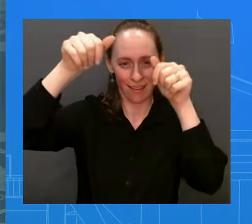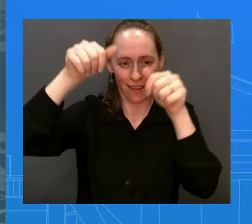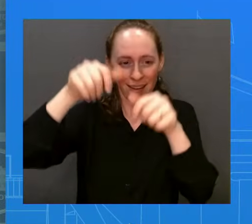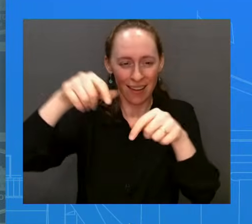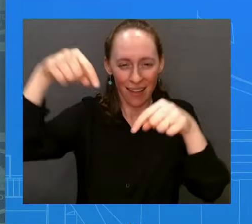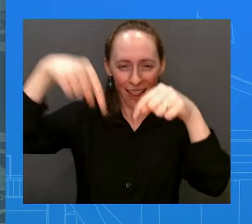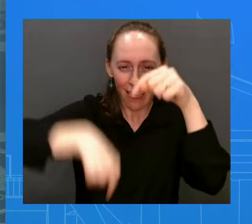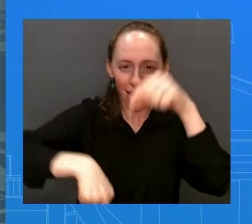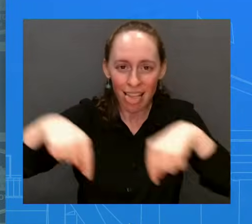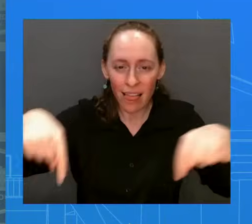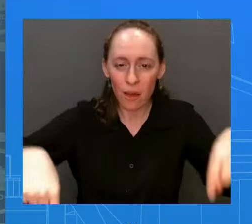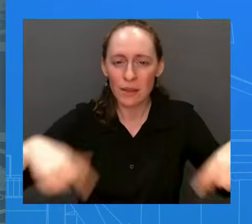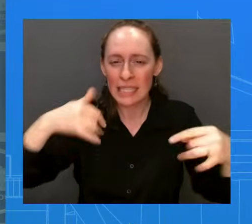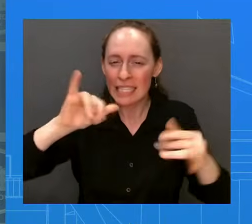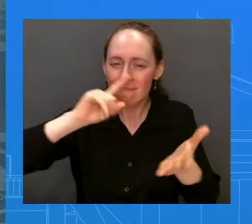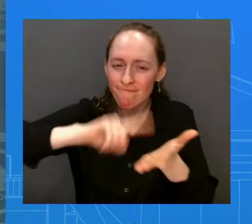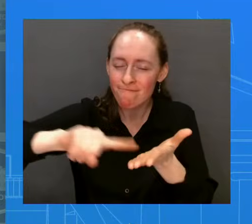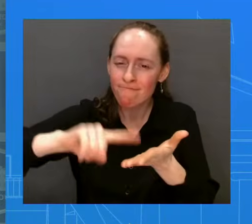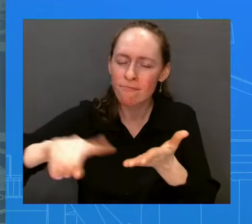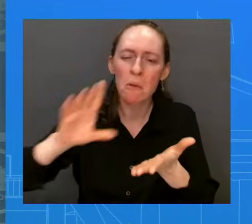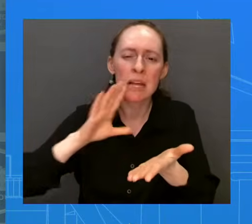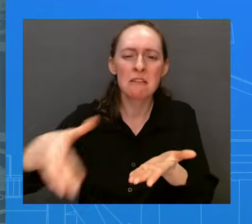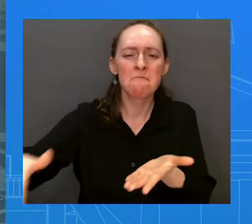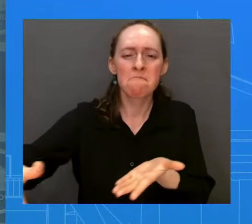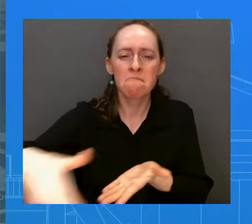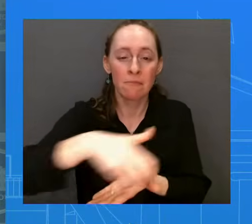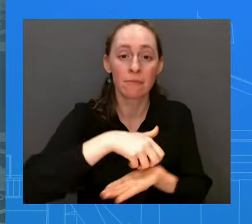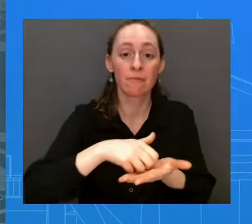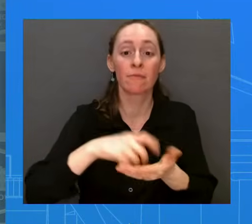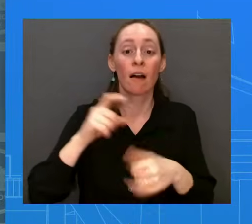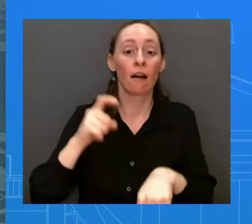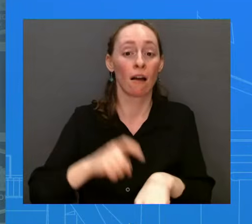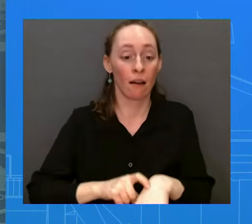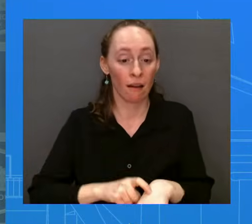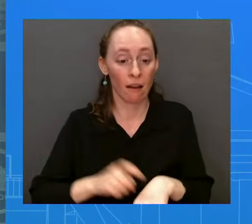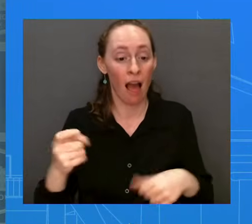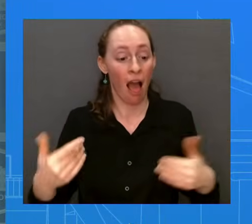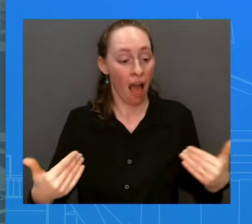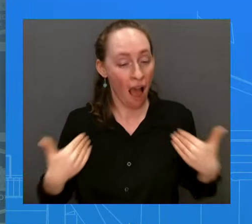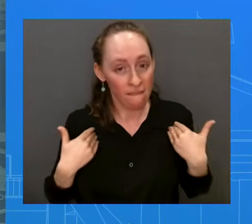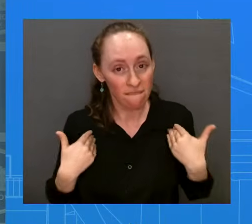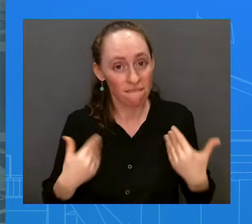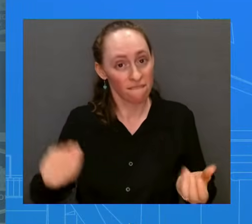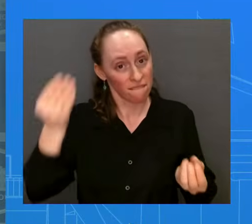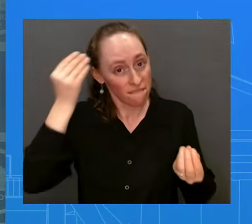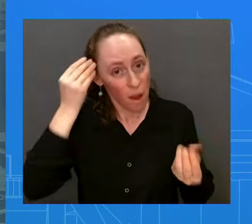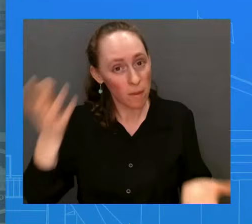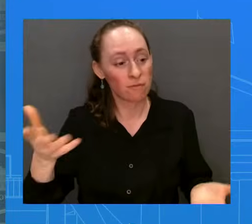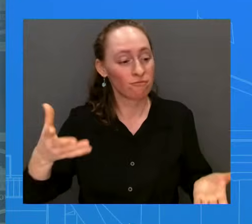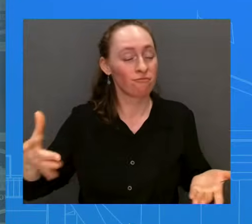and I'm not forecasting how easy that's going to be. They -- all three have fallen into some pretty remote,